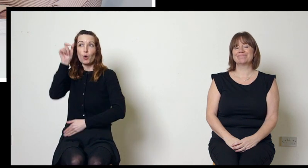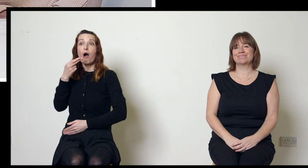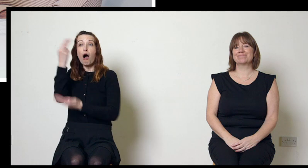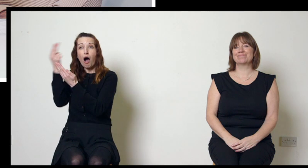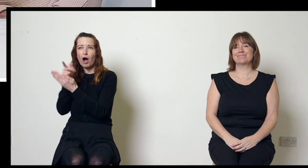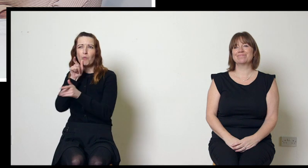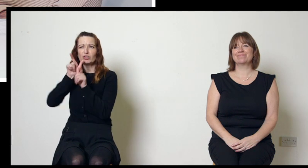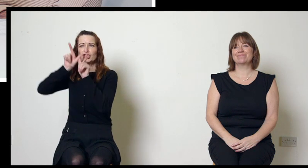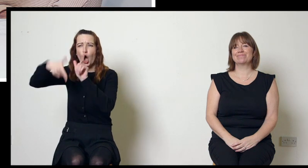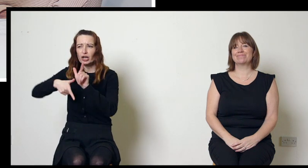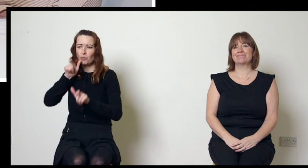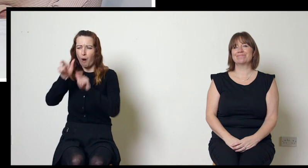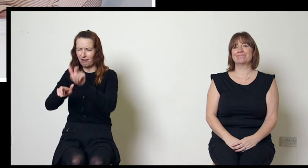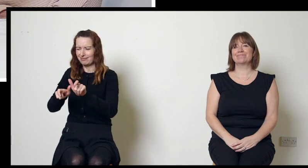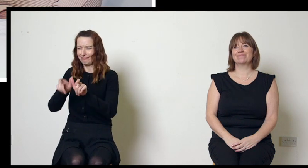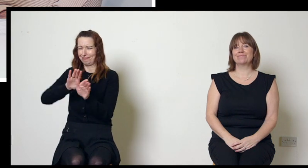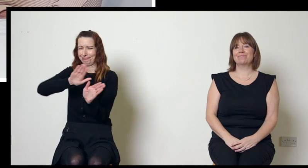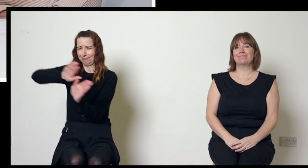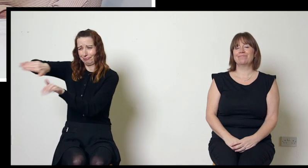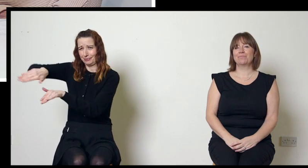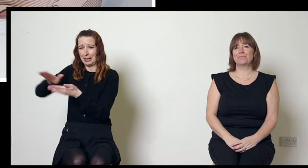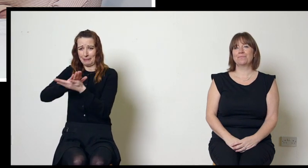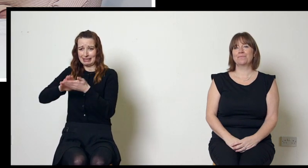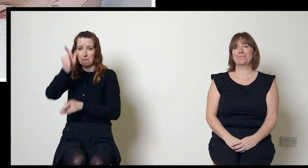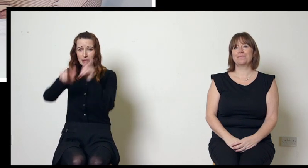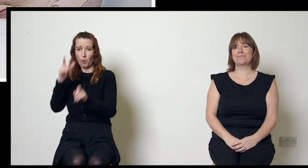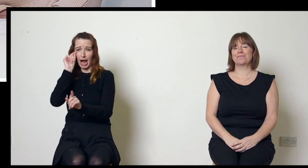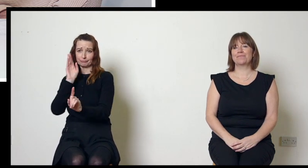And it's meant that people have been able to get to their practice